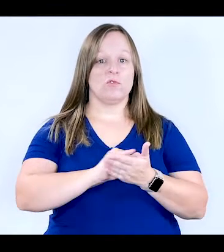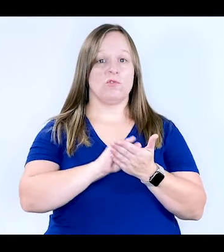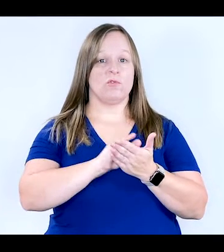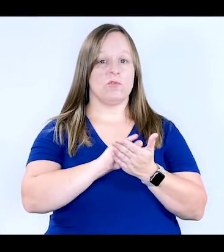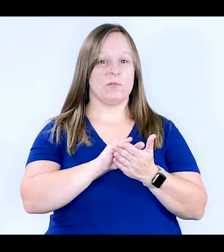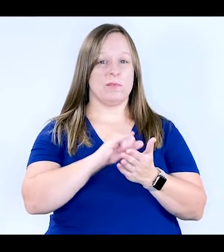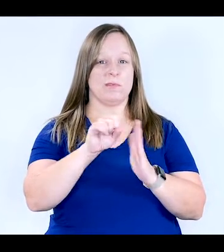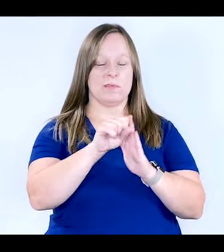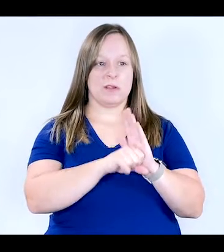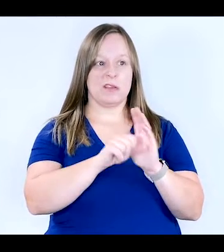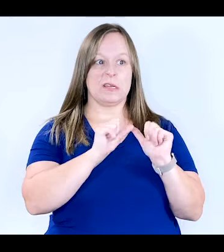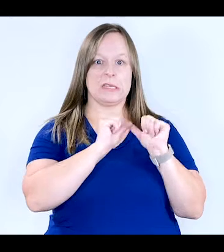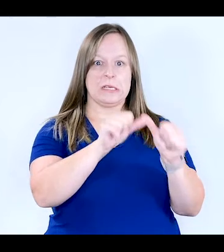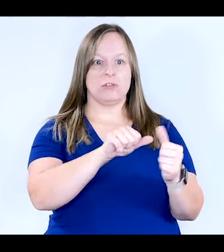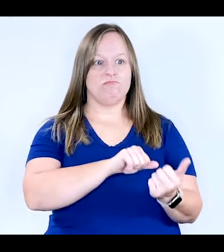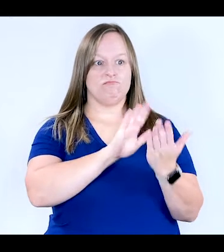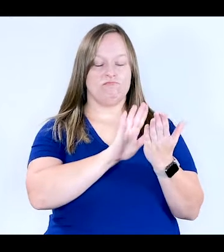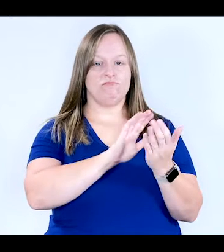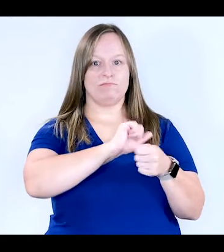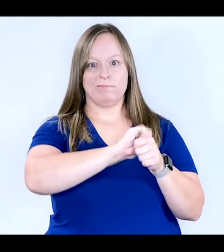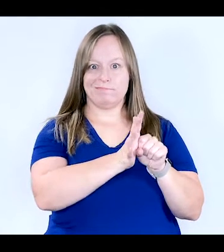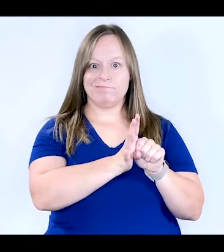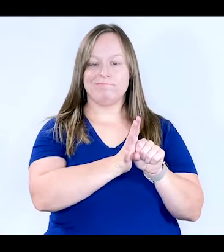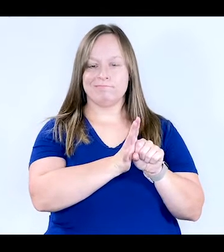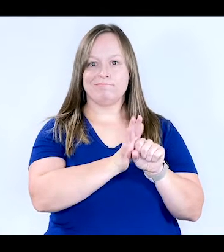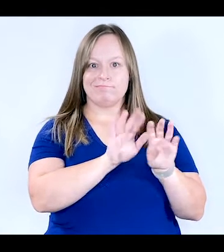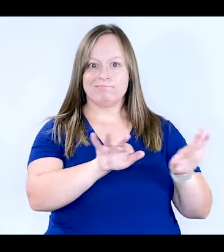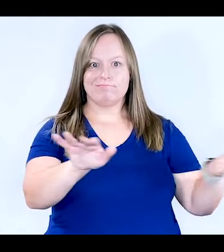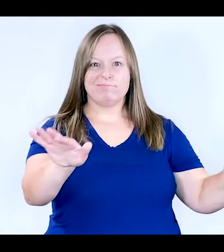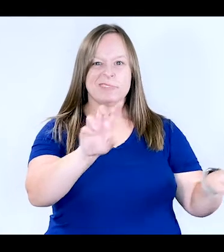York State continues to address the coronavirus pandemic, Disability Rights